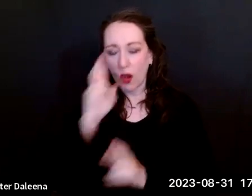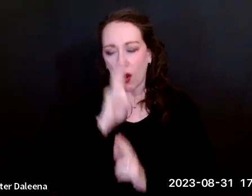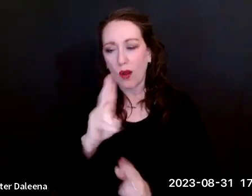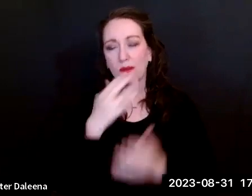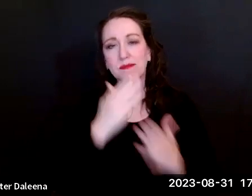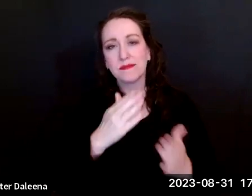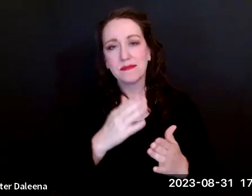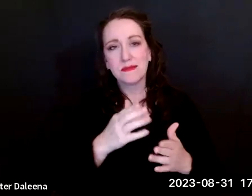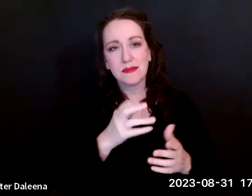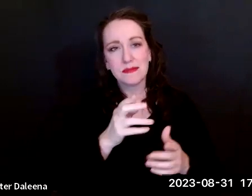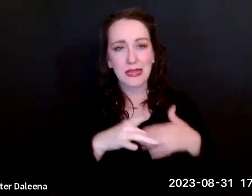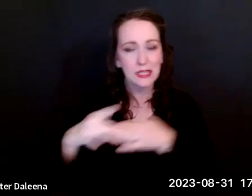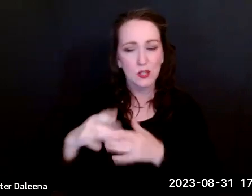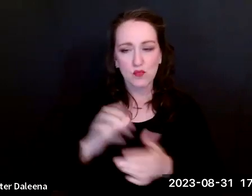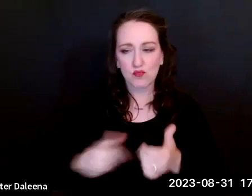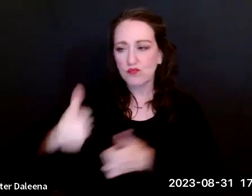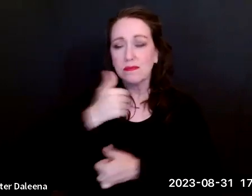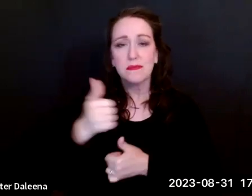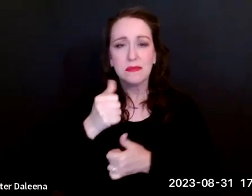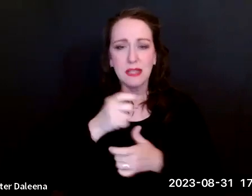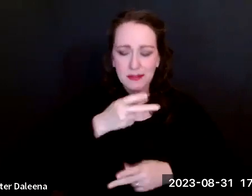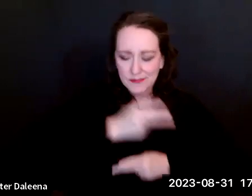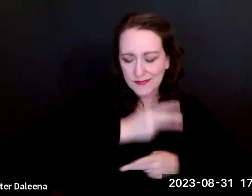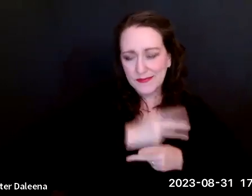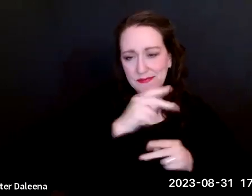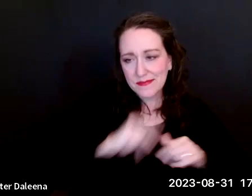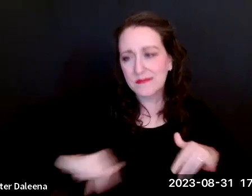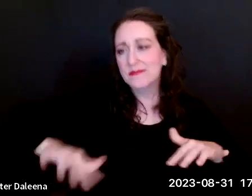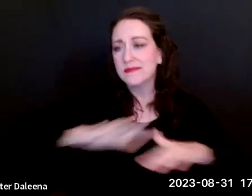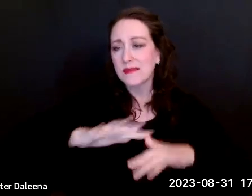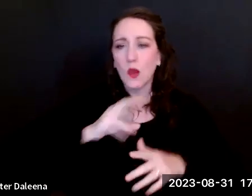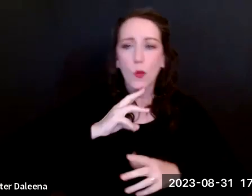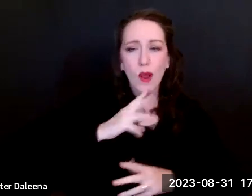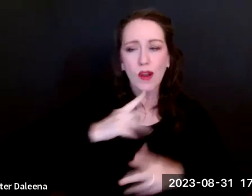who have been stewards of these lands and Waters since time immemorial and continue to do so today